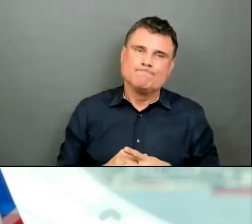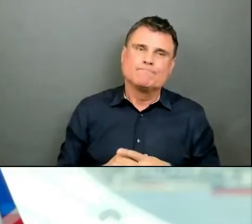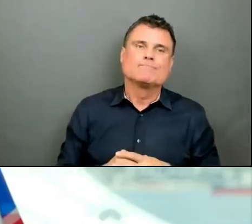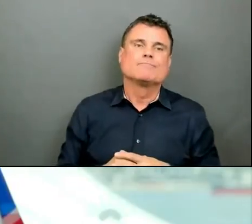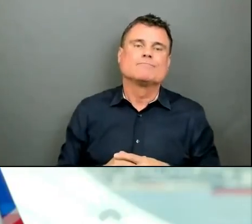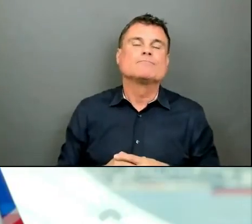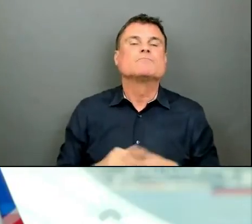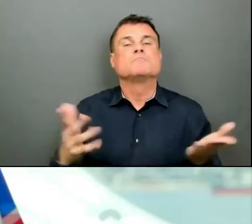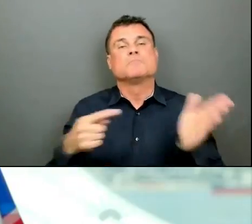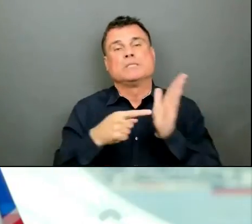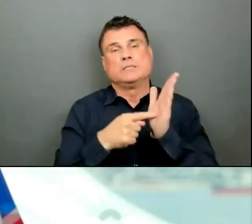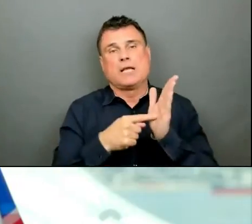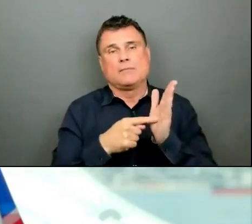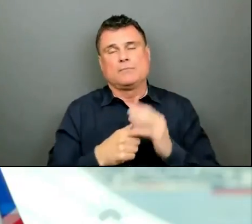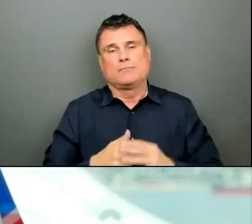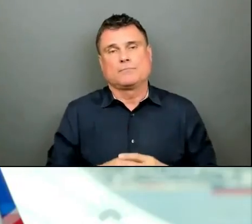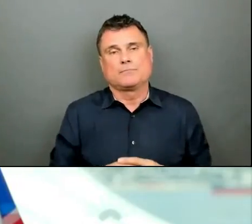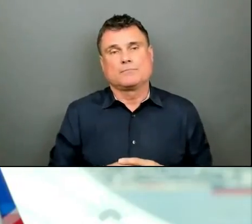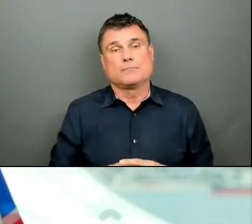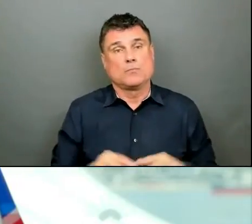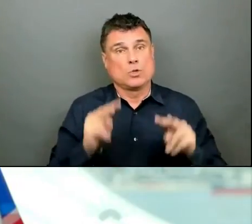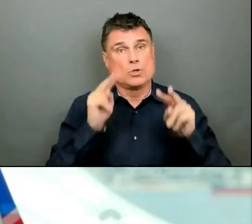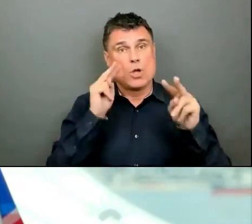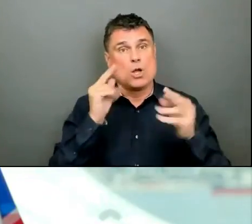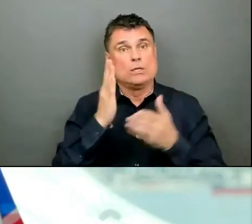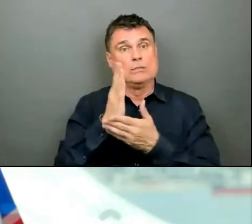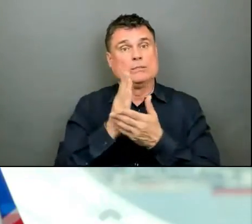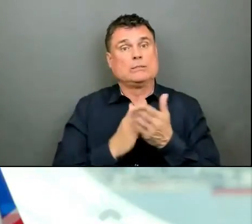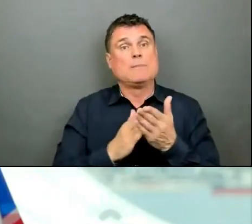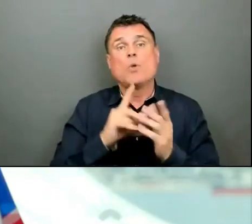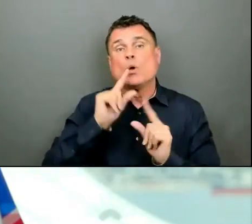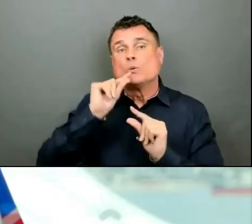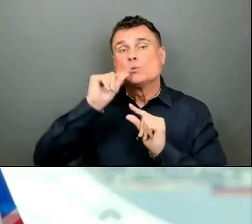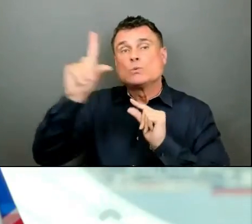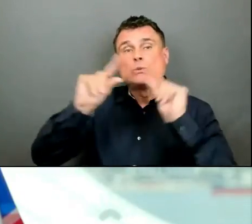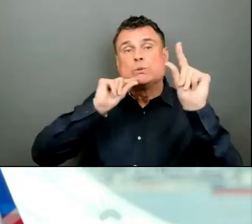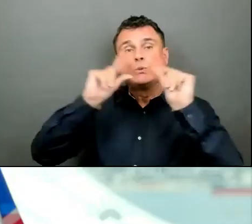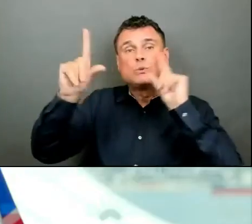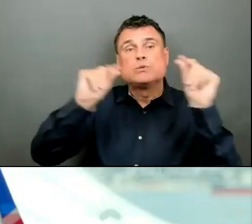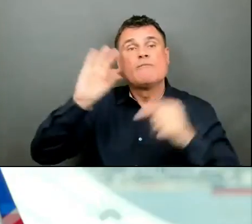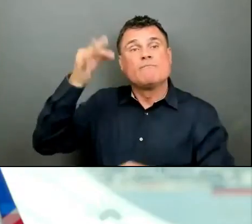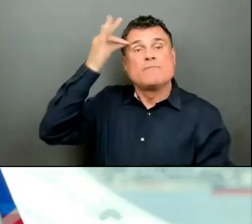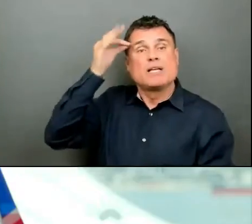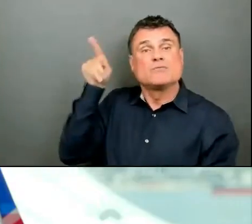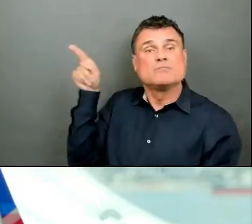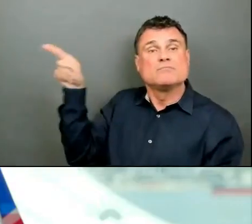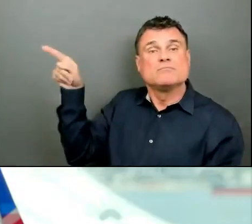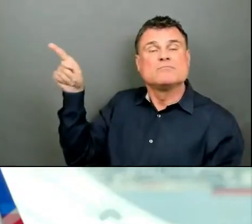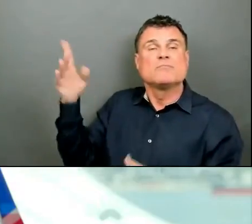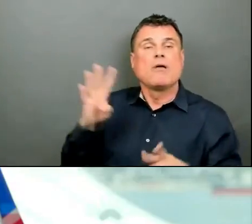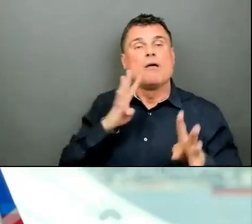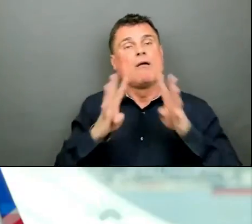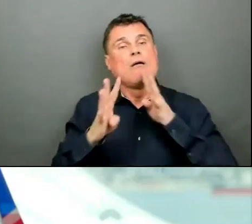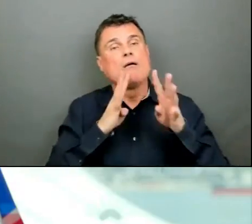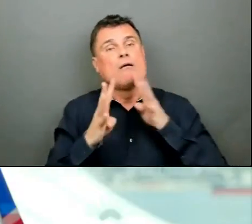less lessening in supply. In a few days, just to put in context, in a few days prior to some tweets from the federal